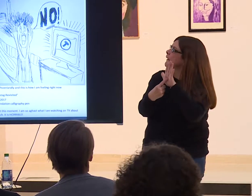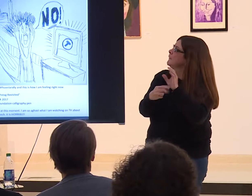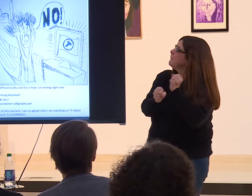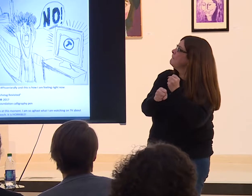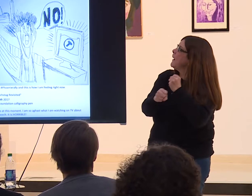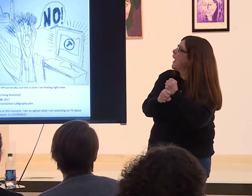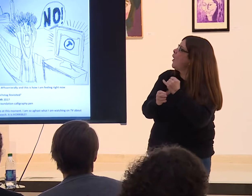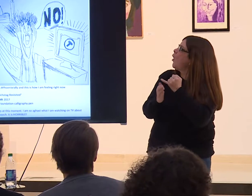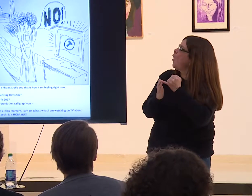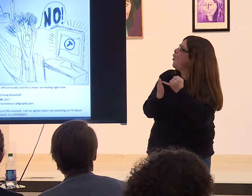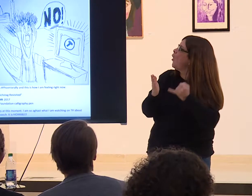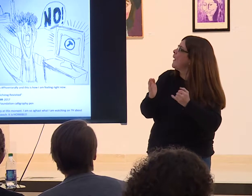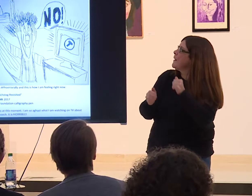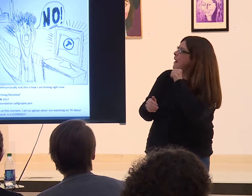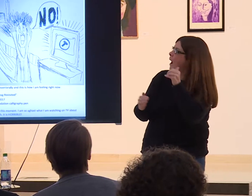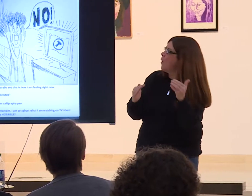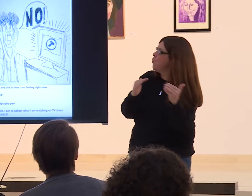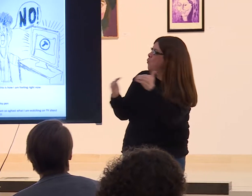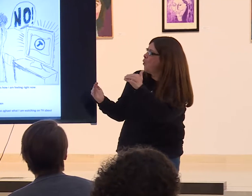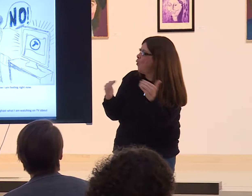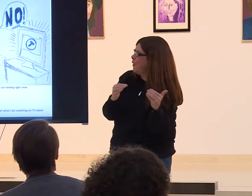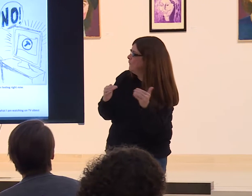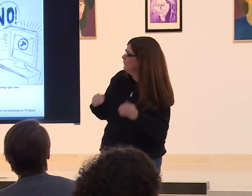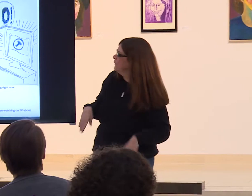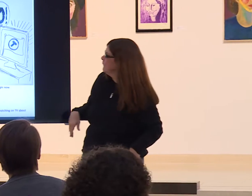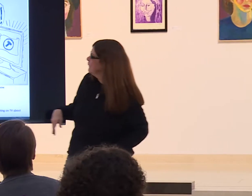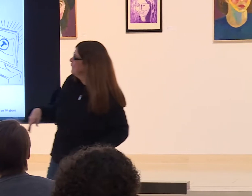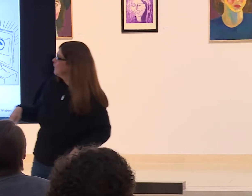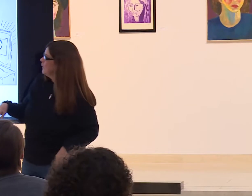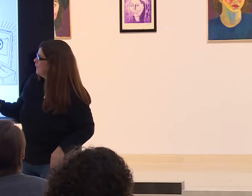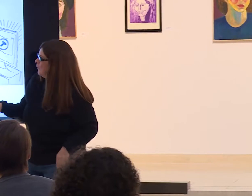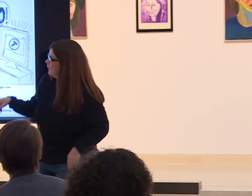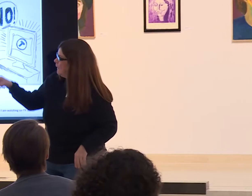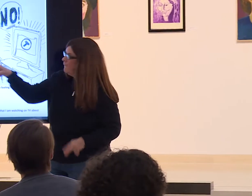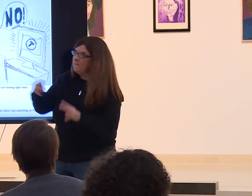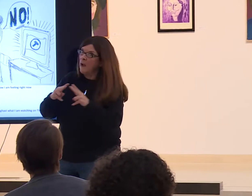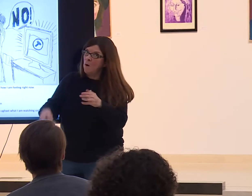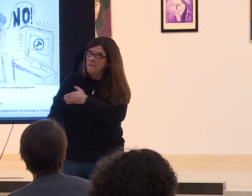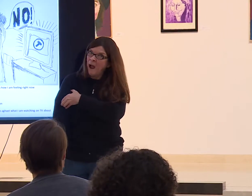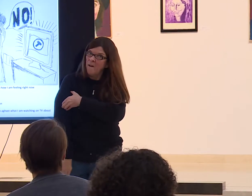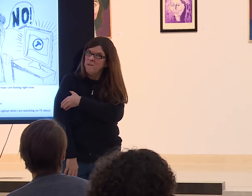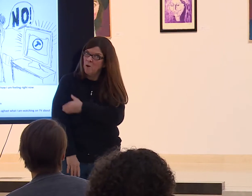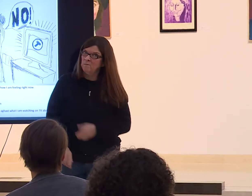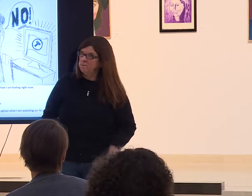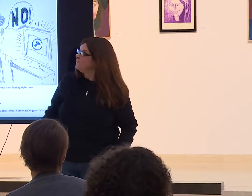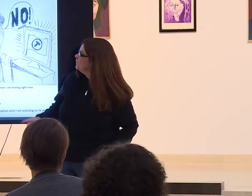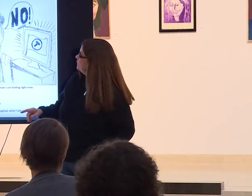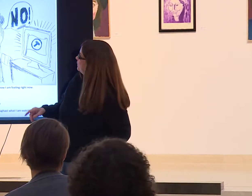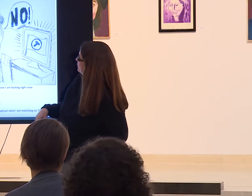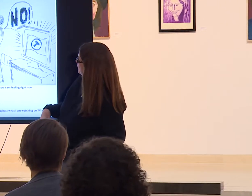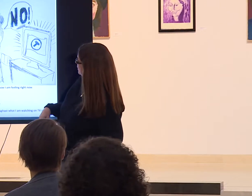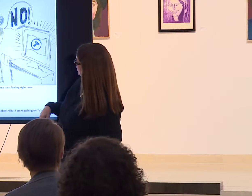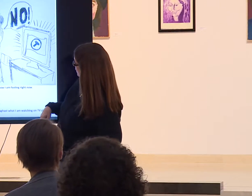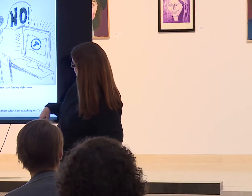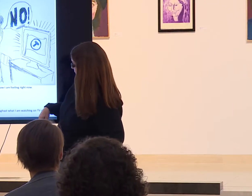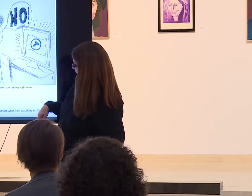OK, so this is work with the #surdismmakesartnotwar. This is a really powerful idea,